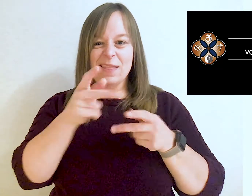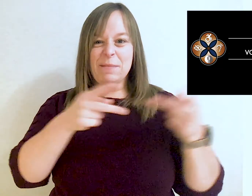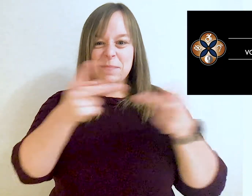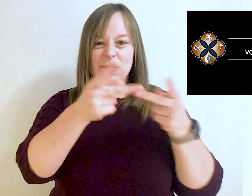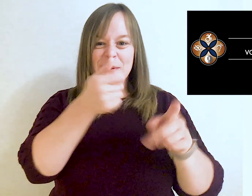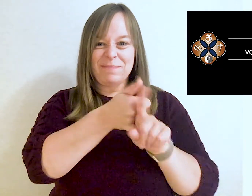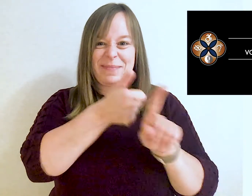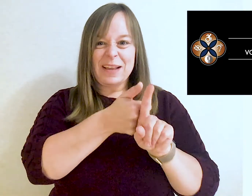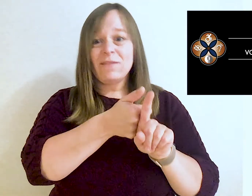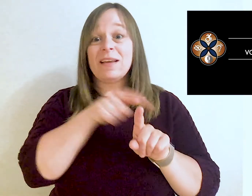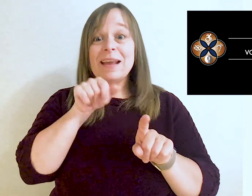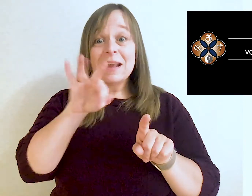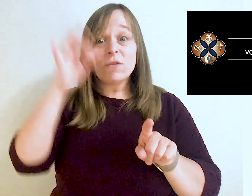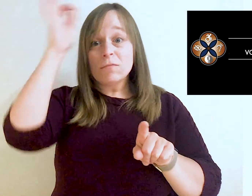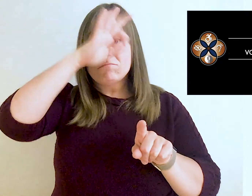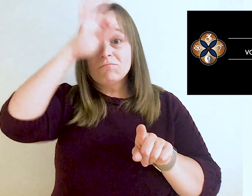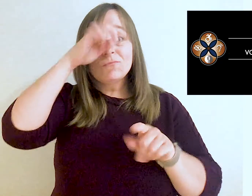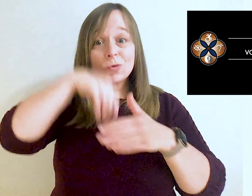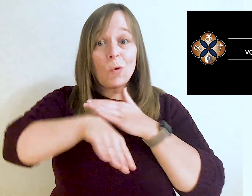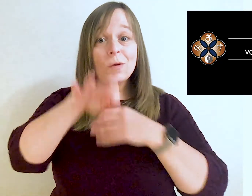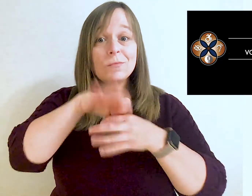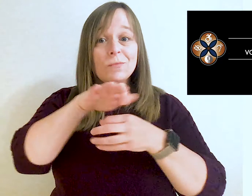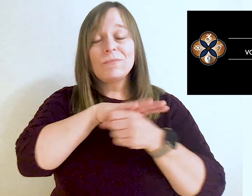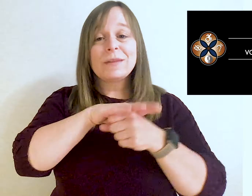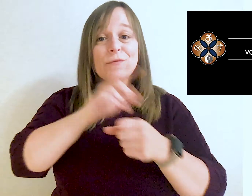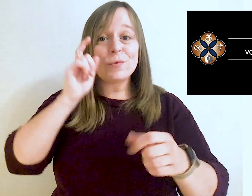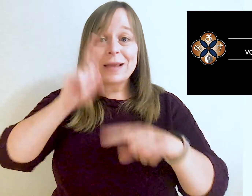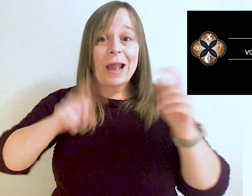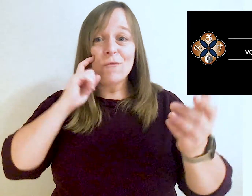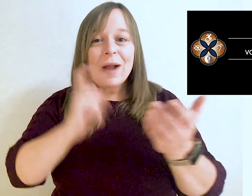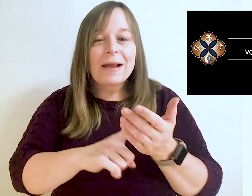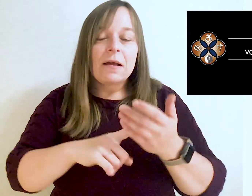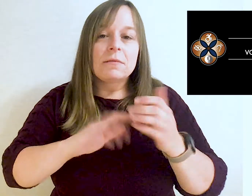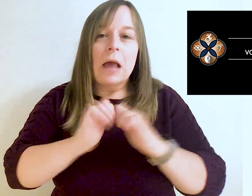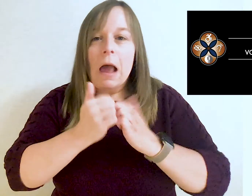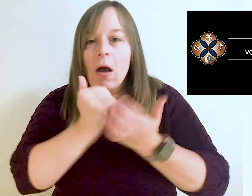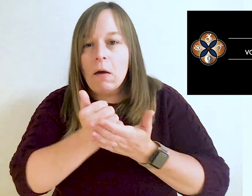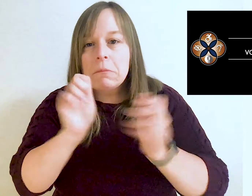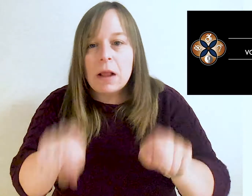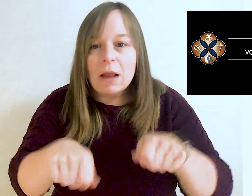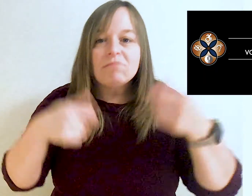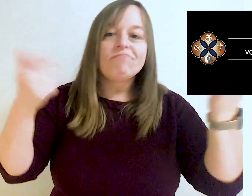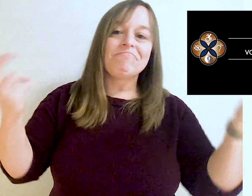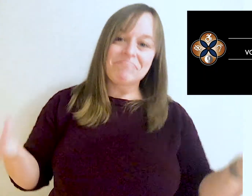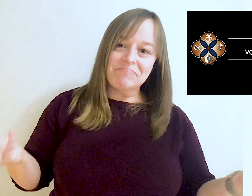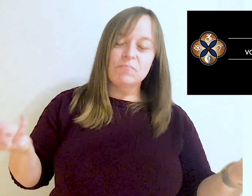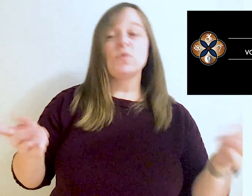If you don't know.. if you can't recognize if a polling place is inaccessible,